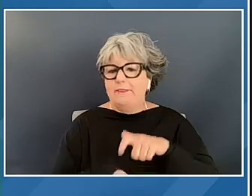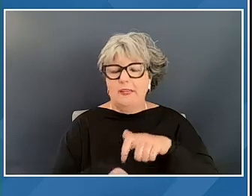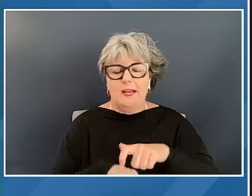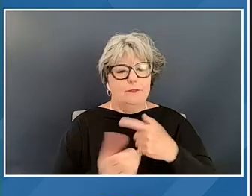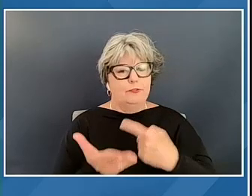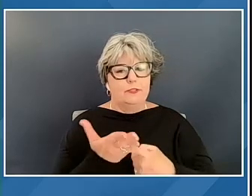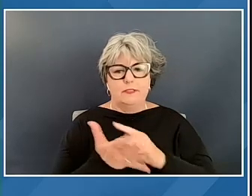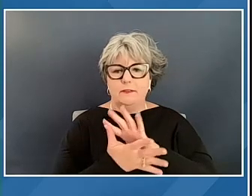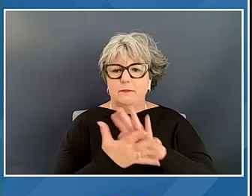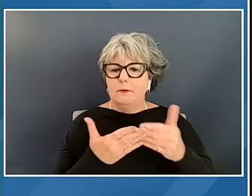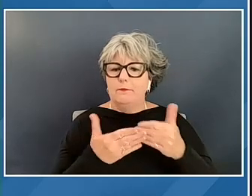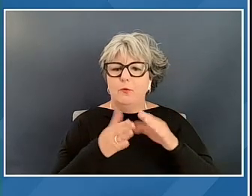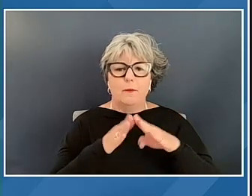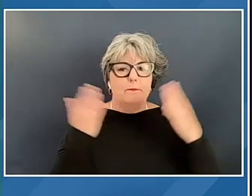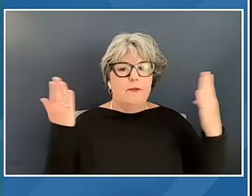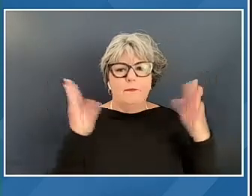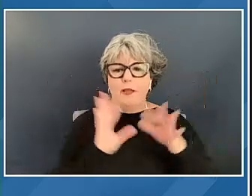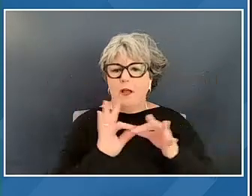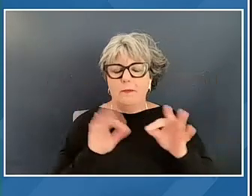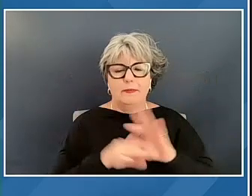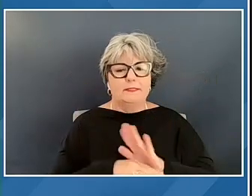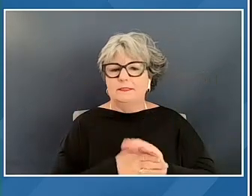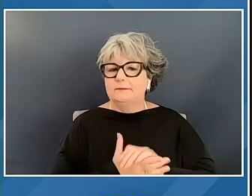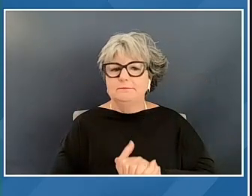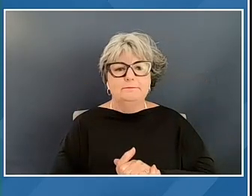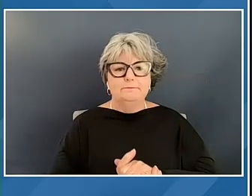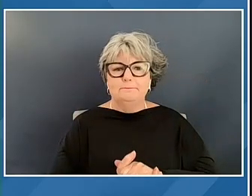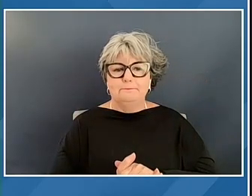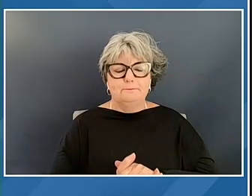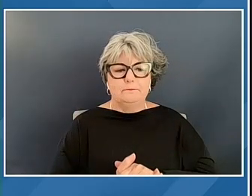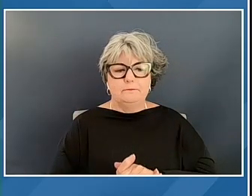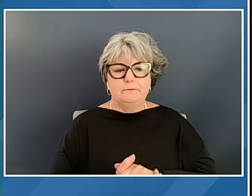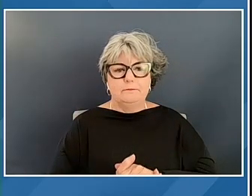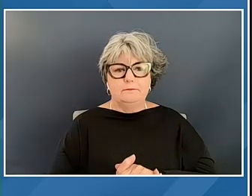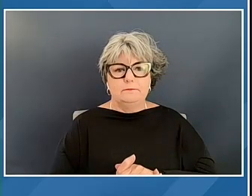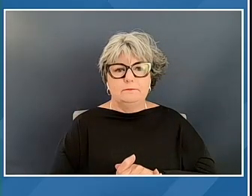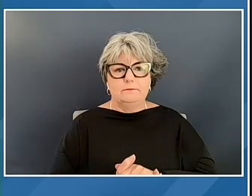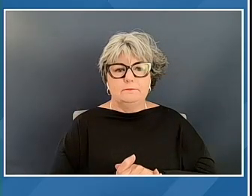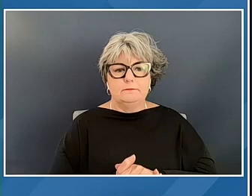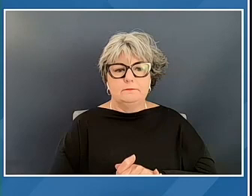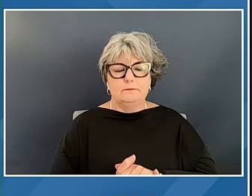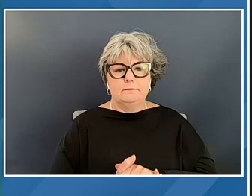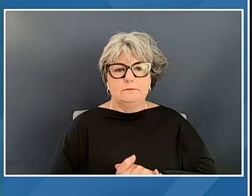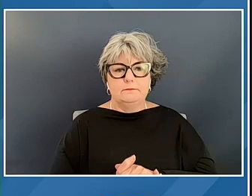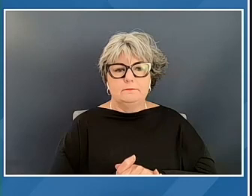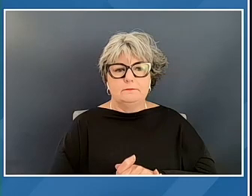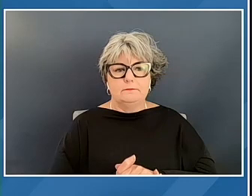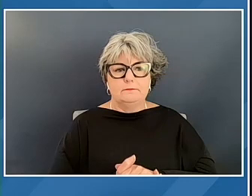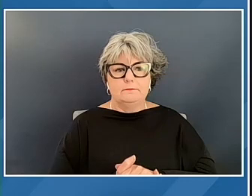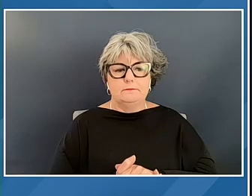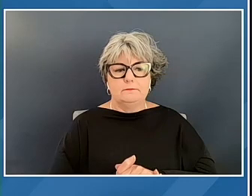comment. And I'd hate to stop- have to stop in the middle of it, because we do